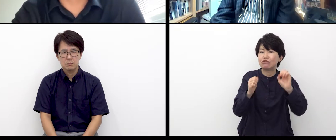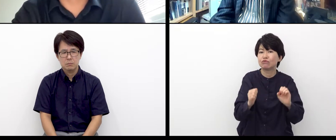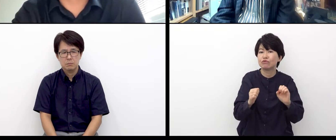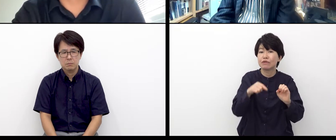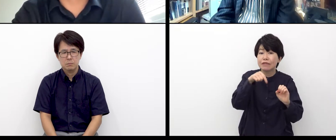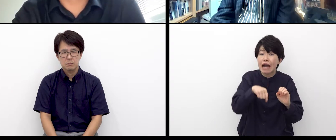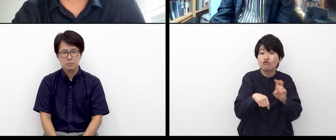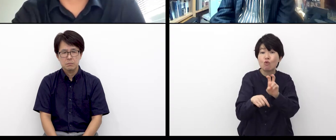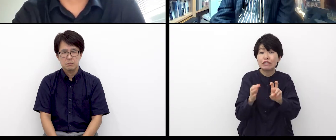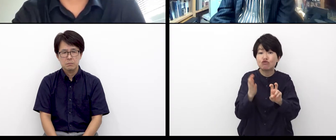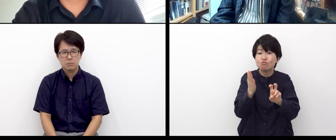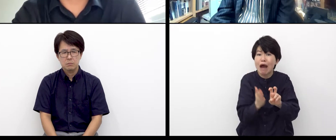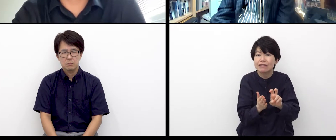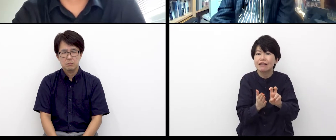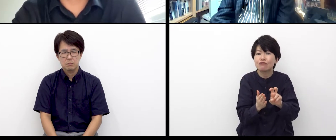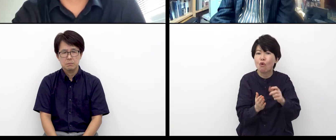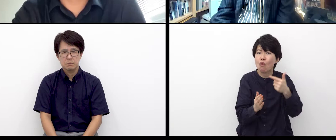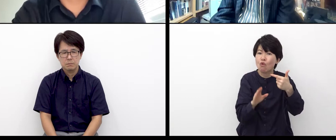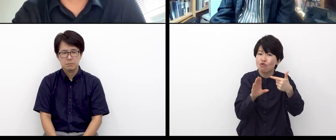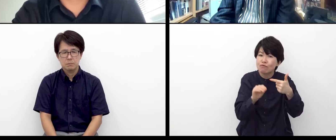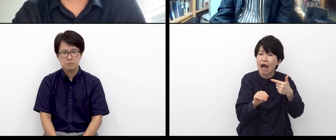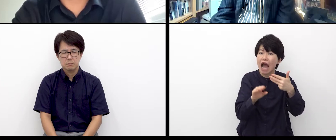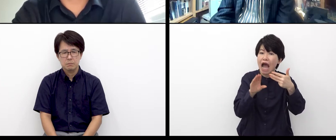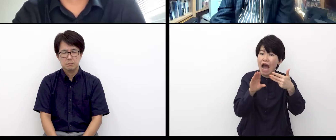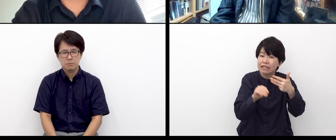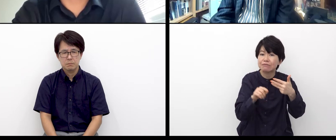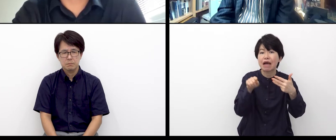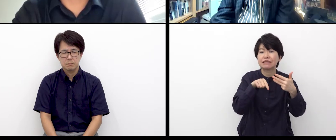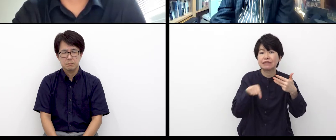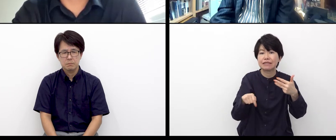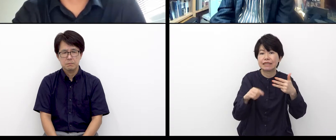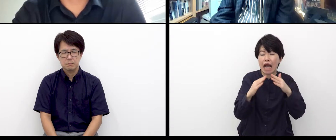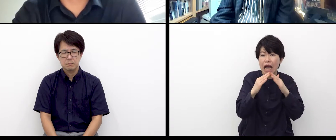around 60,000 to 80,000, so a huge number will be